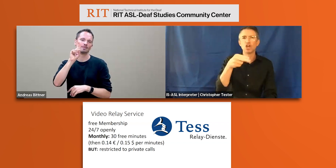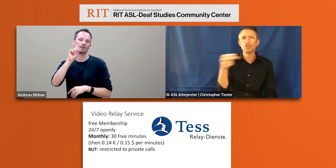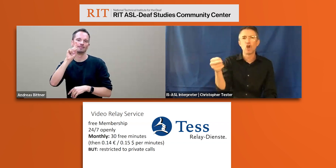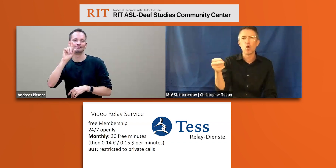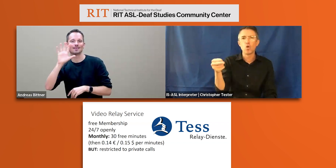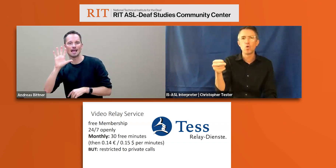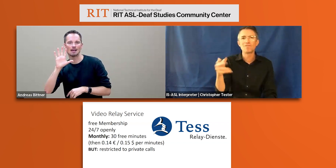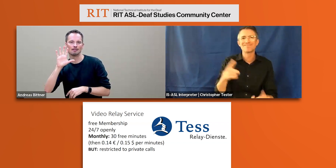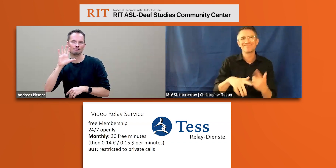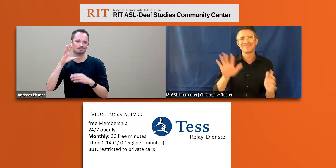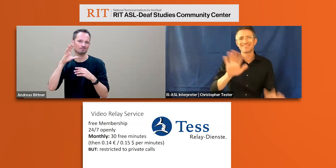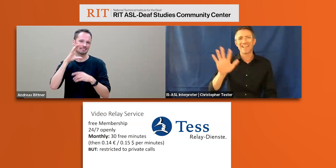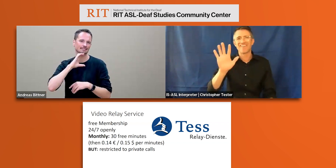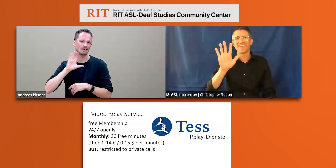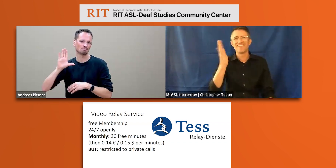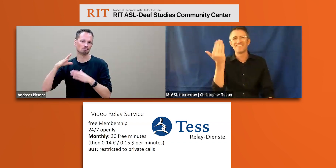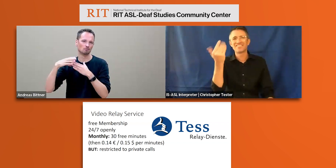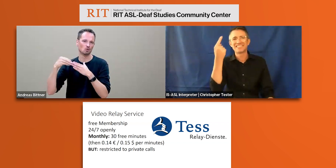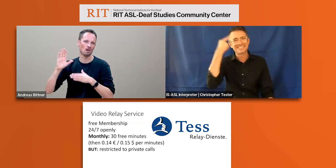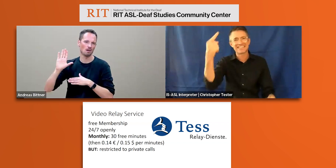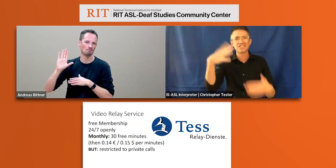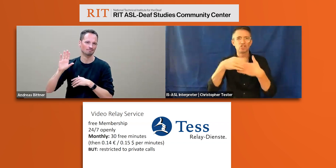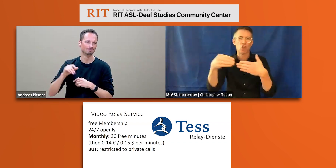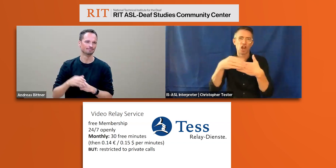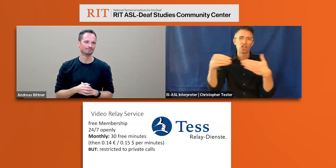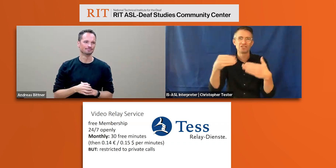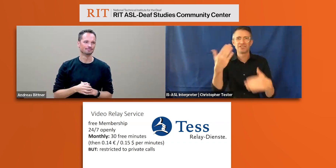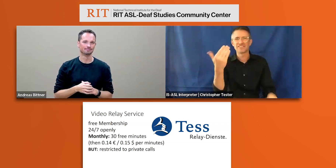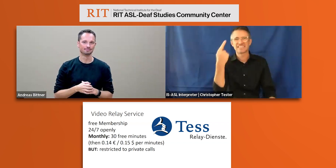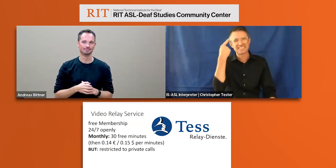And you can see that it's 0.14 euros